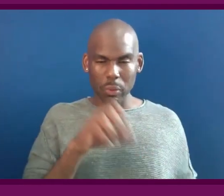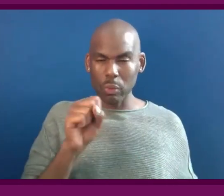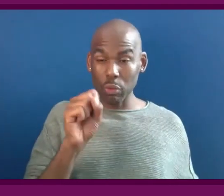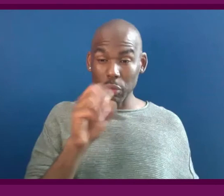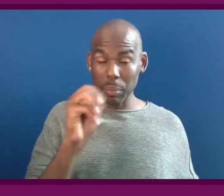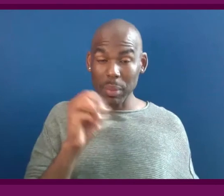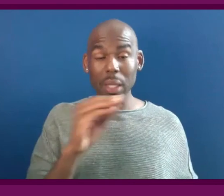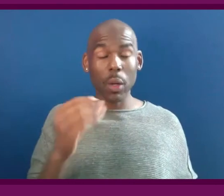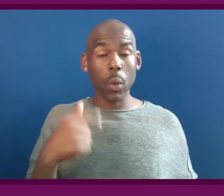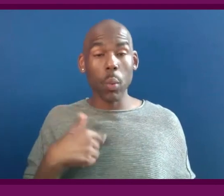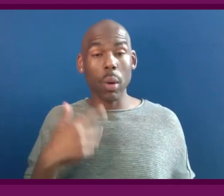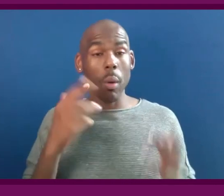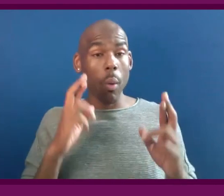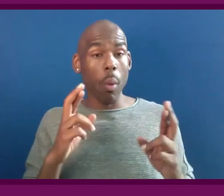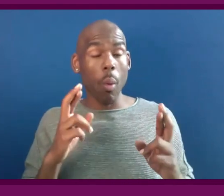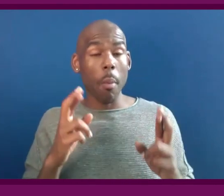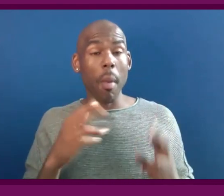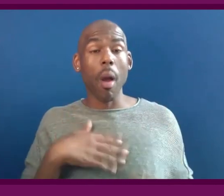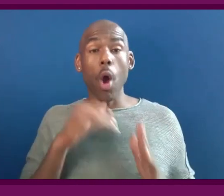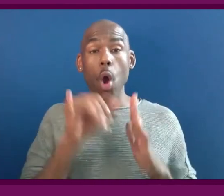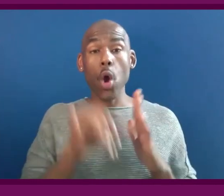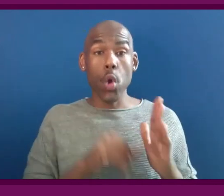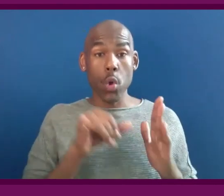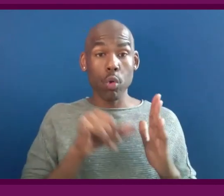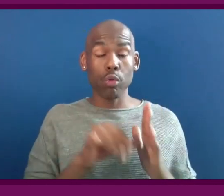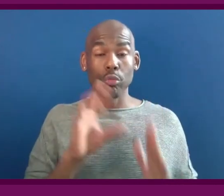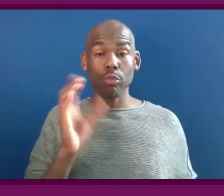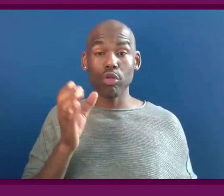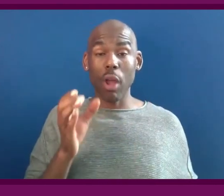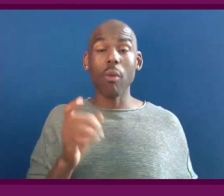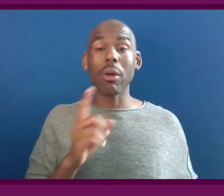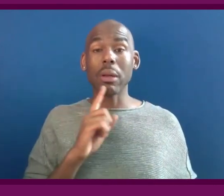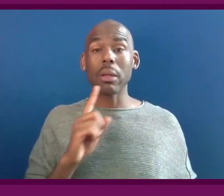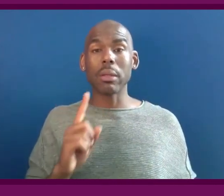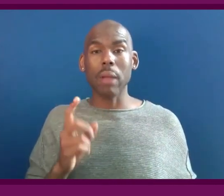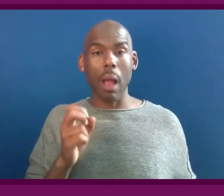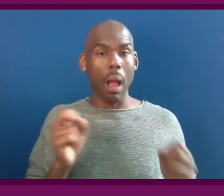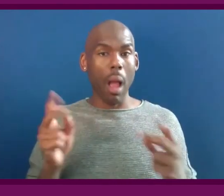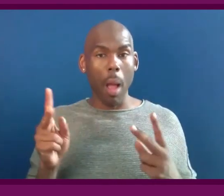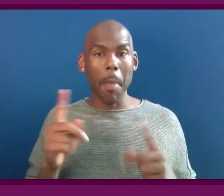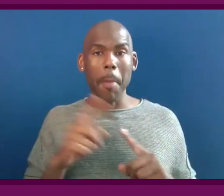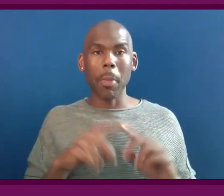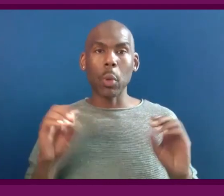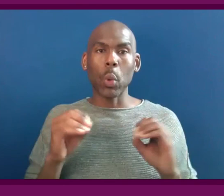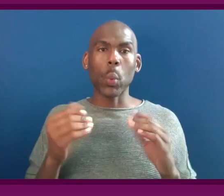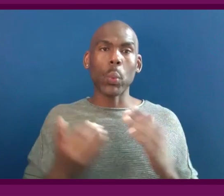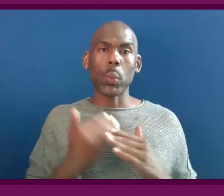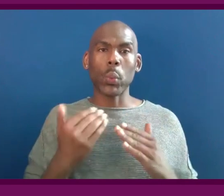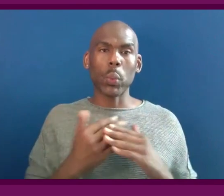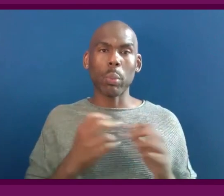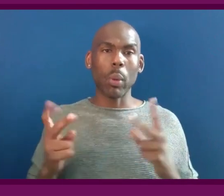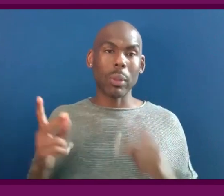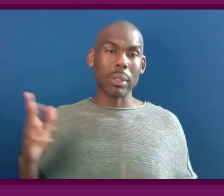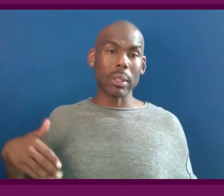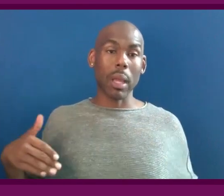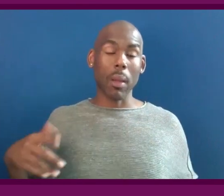And our YouTube channel is up right now but, unfortunately, we don't have any new postings at this point.